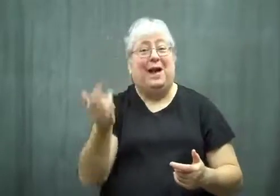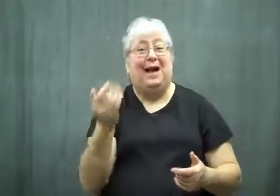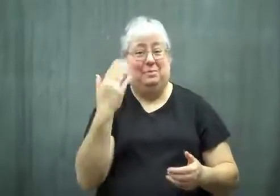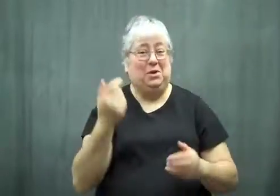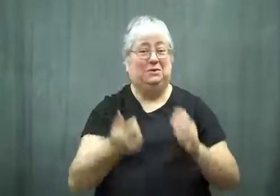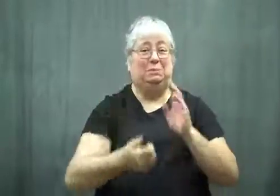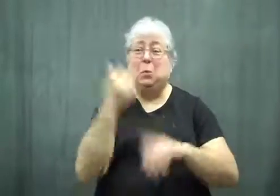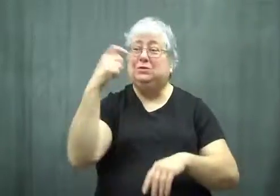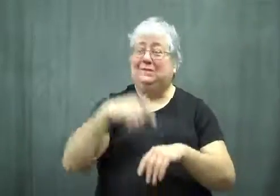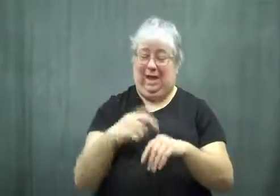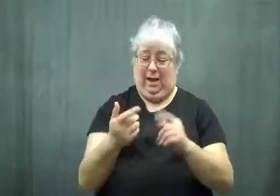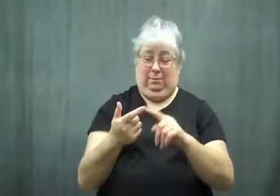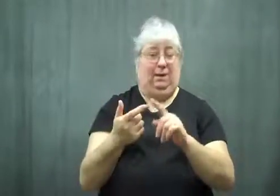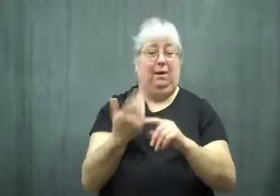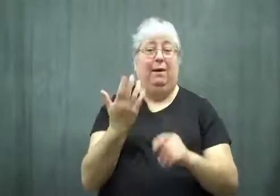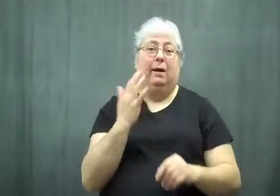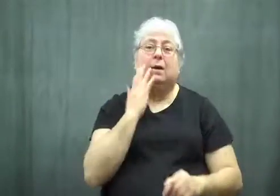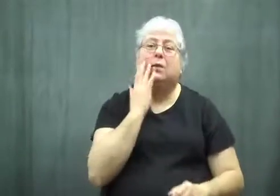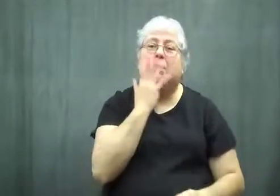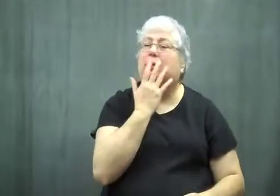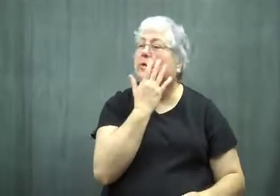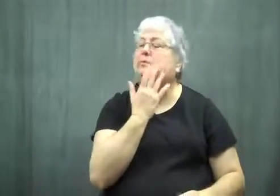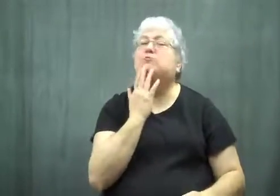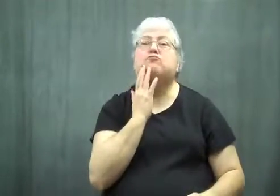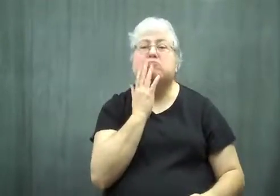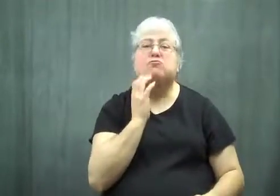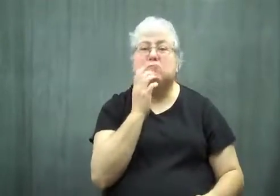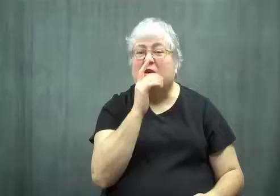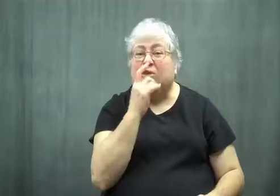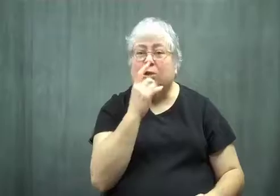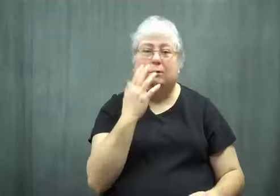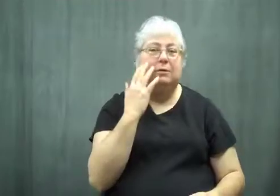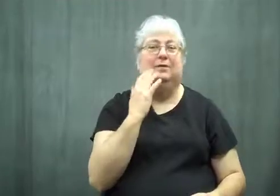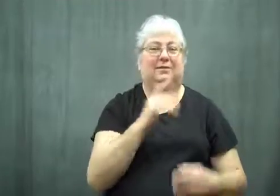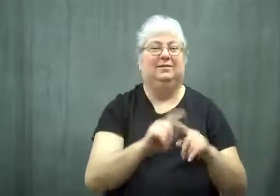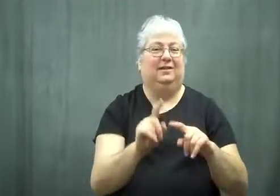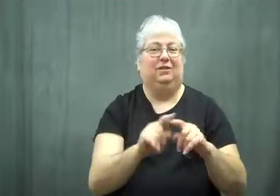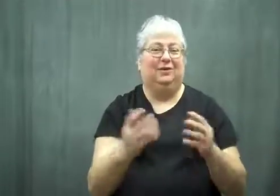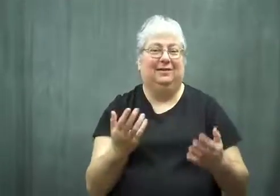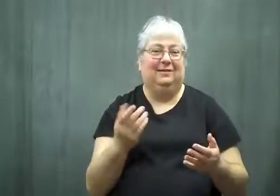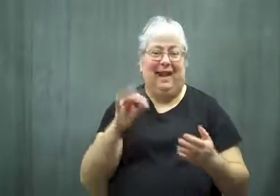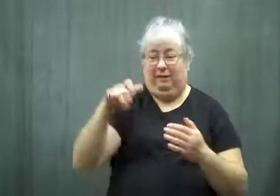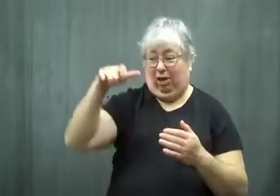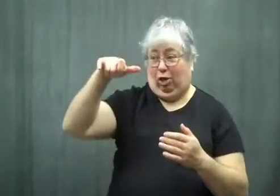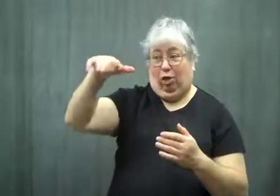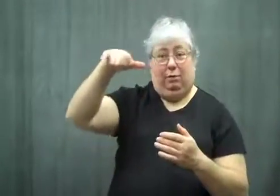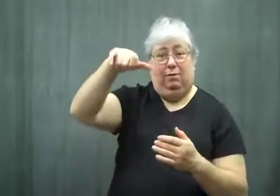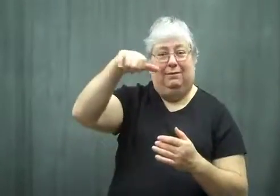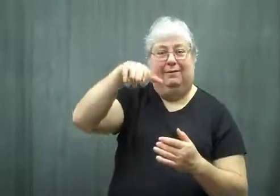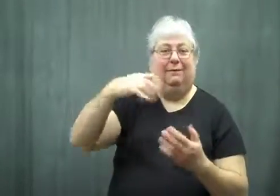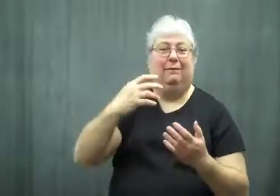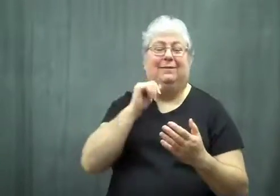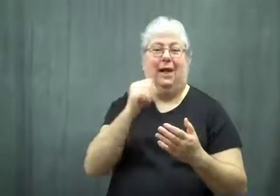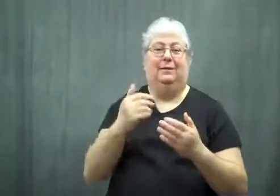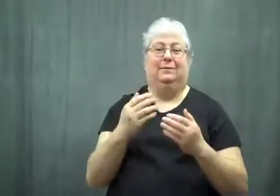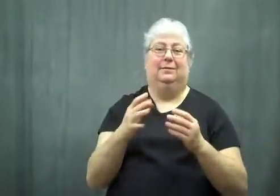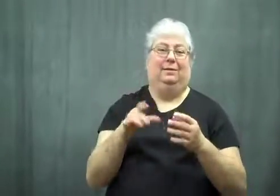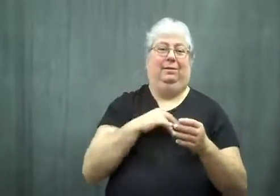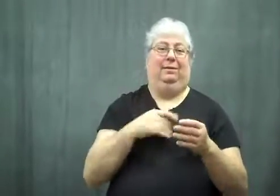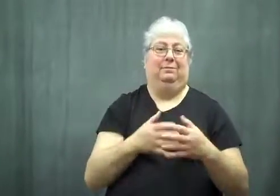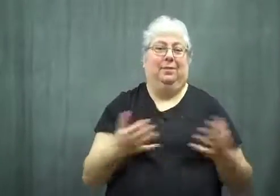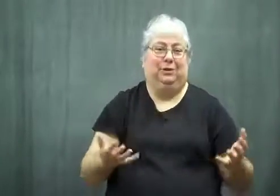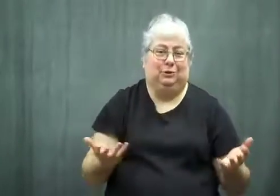Your fingertips are what touch your face the most, as well as picking your nose.